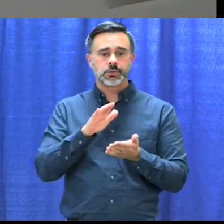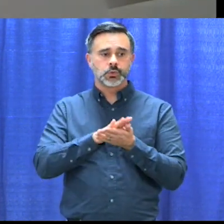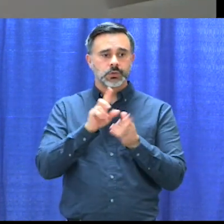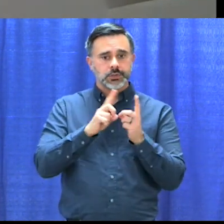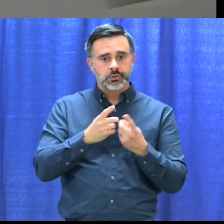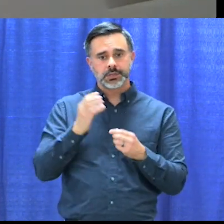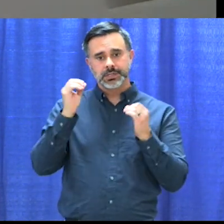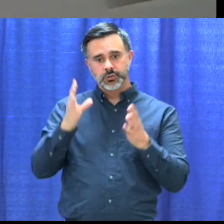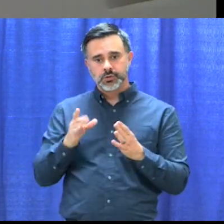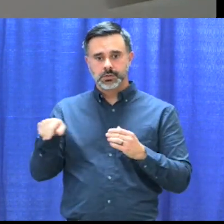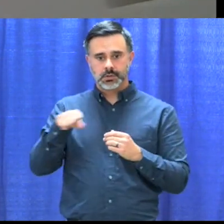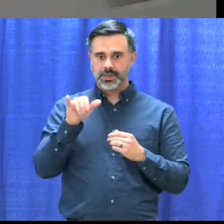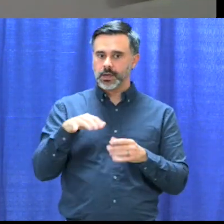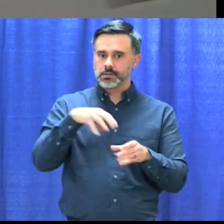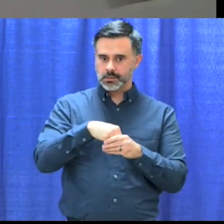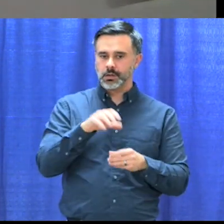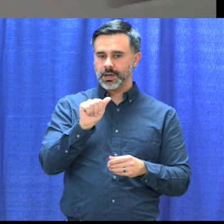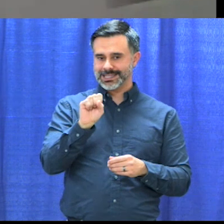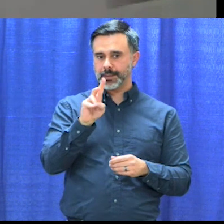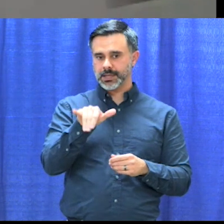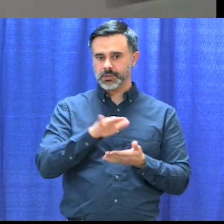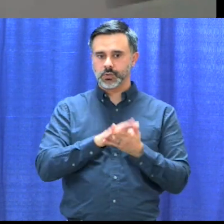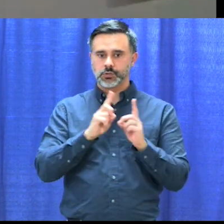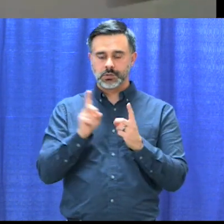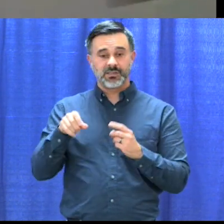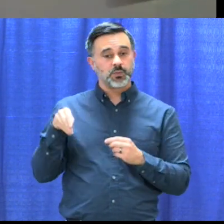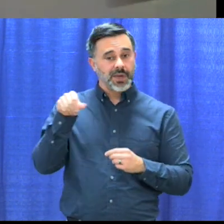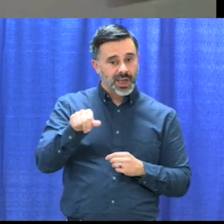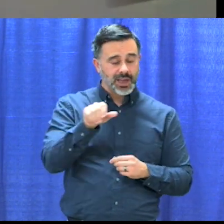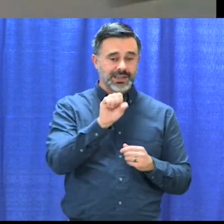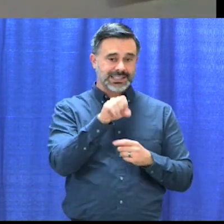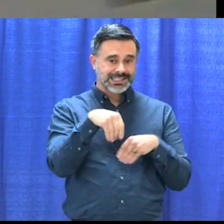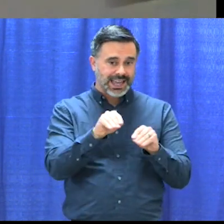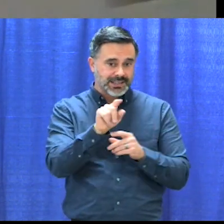This included exempting school districts from having to pay sales tax on purchasing of equipment.